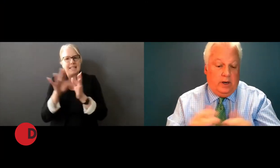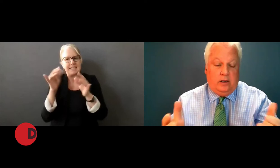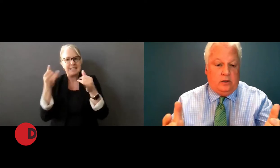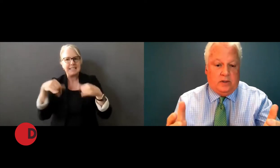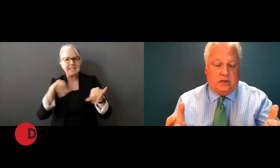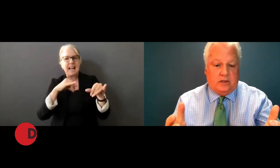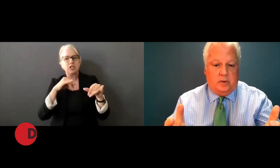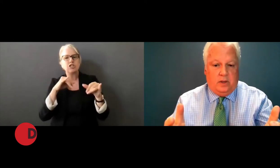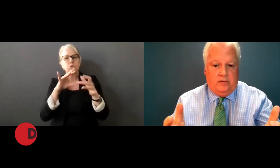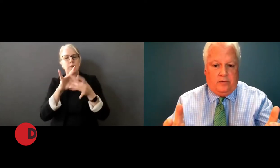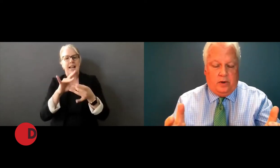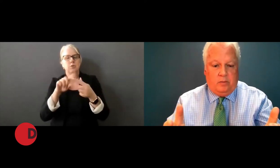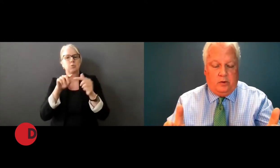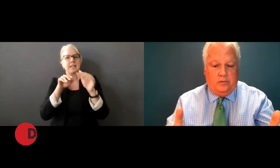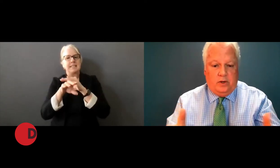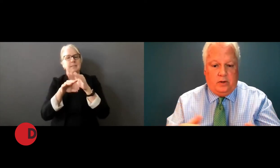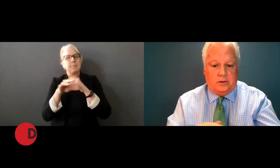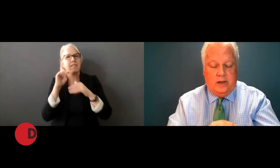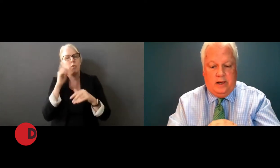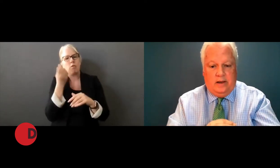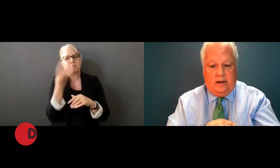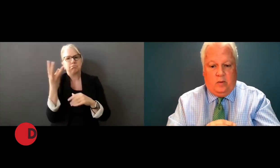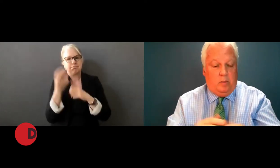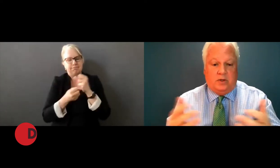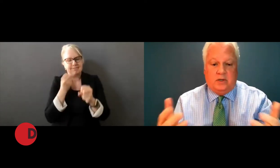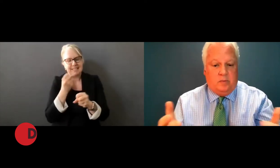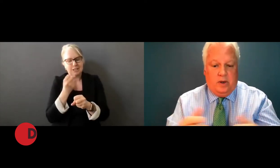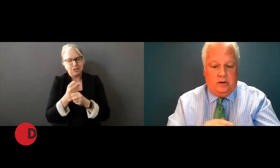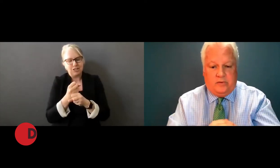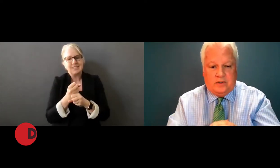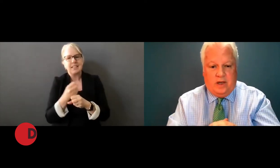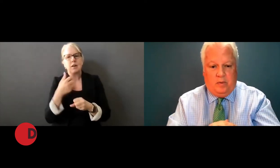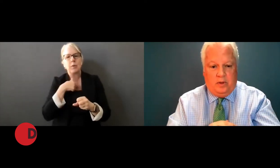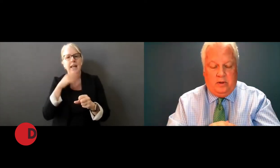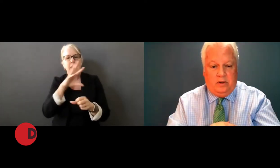that having been involved in development of standards related